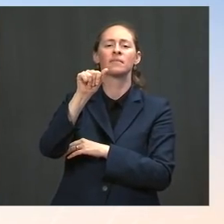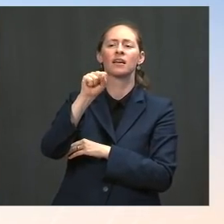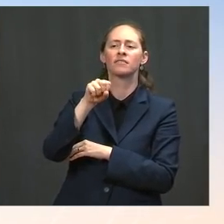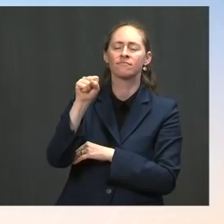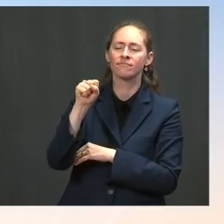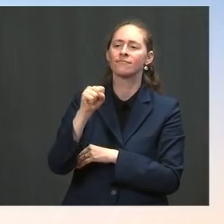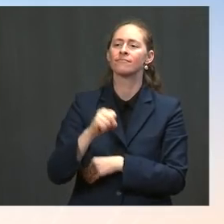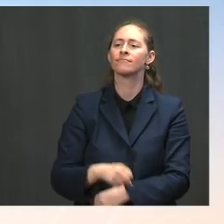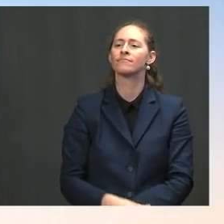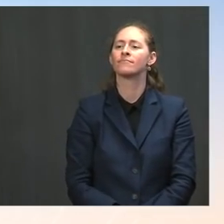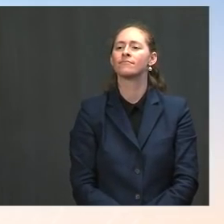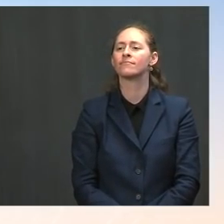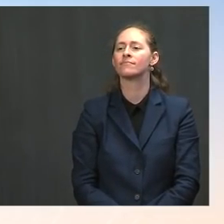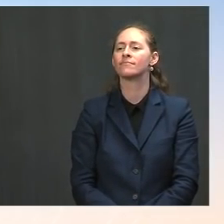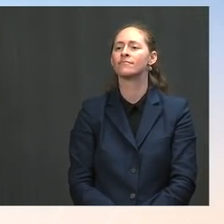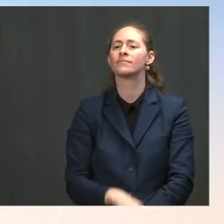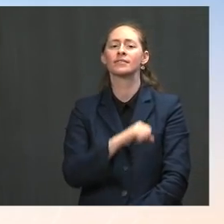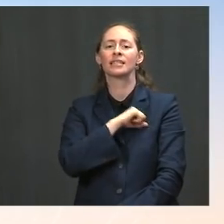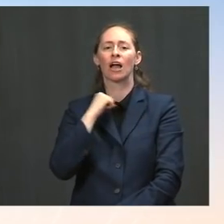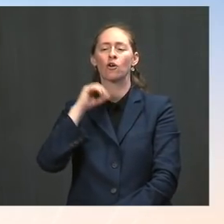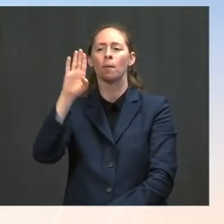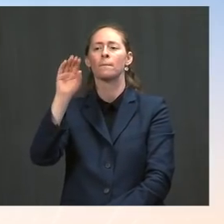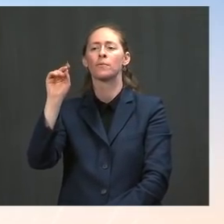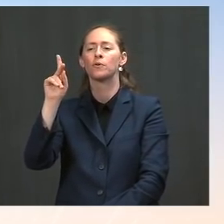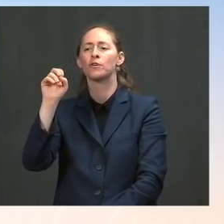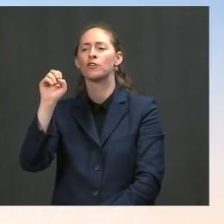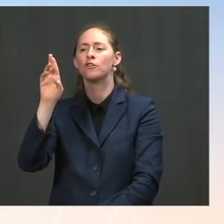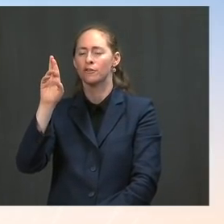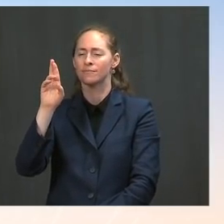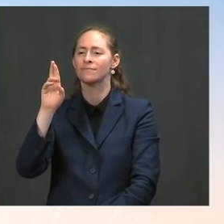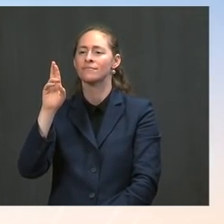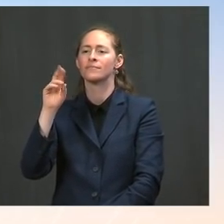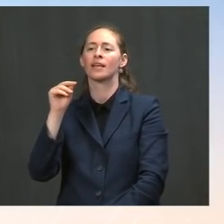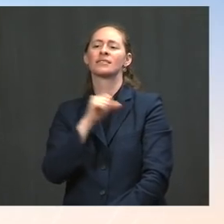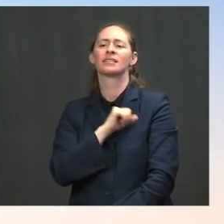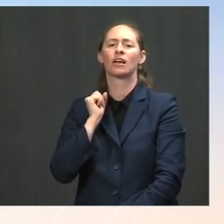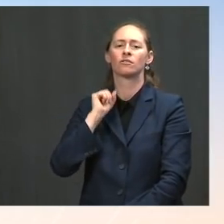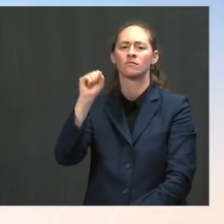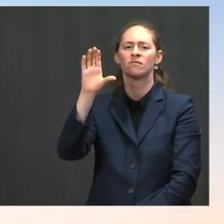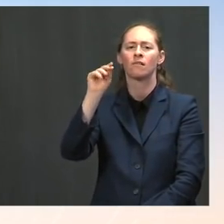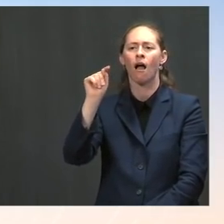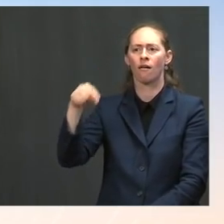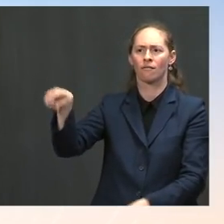are the primary negotiators here. We're going to leave them the space to continue to hopefully make progress.